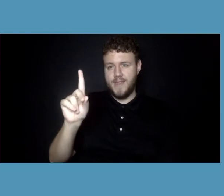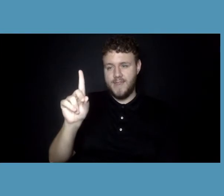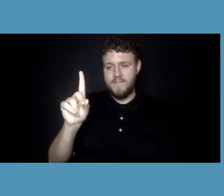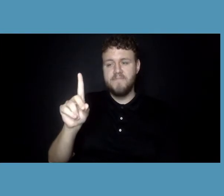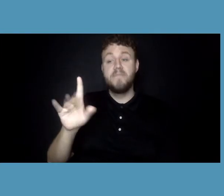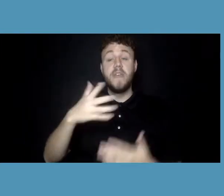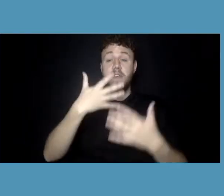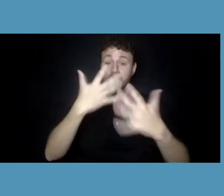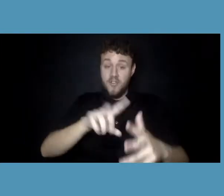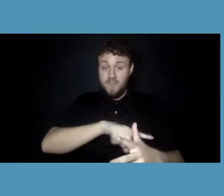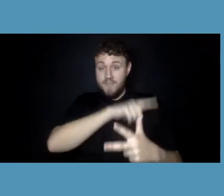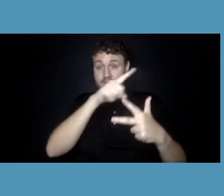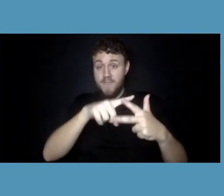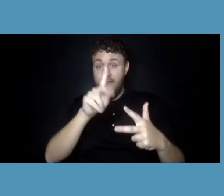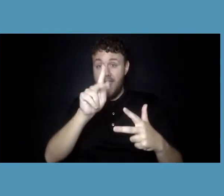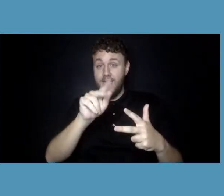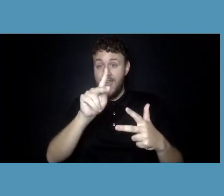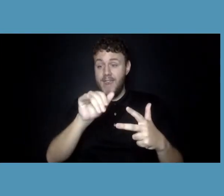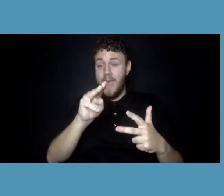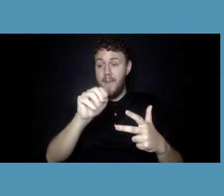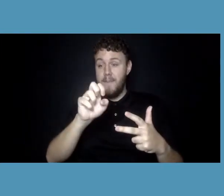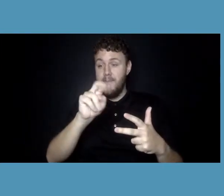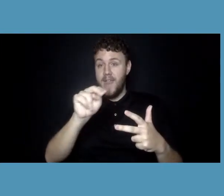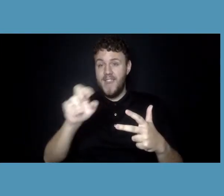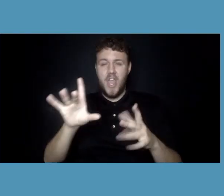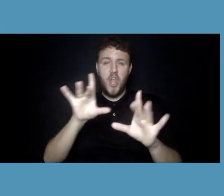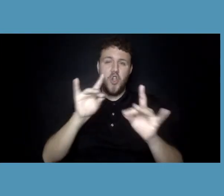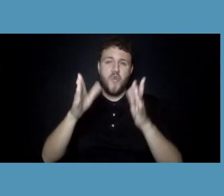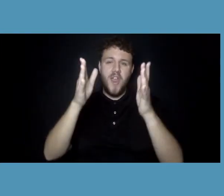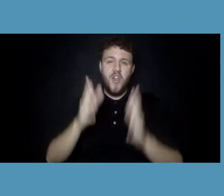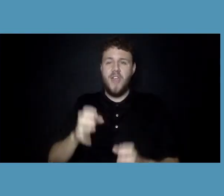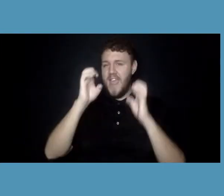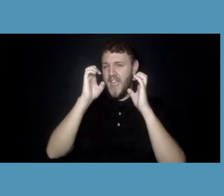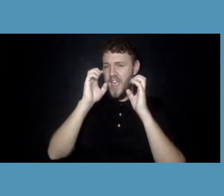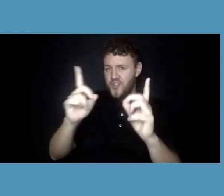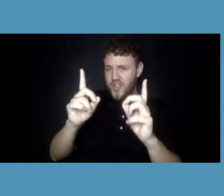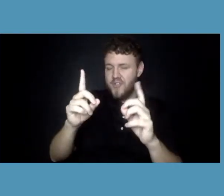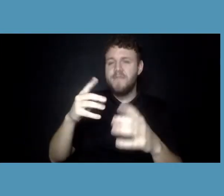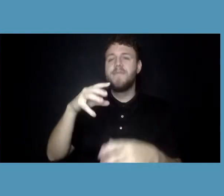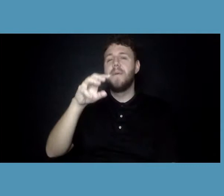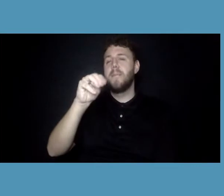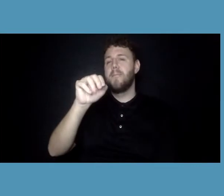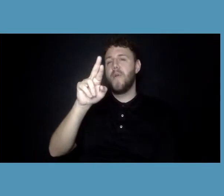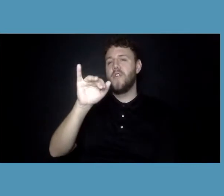curator of education at the North Carolina Maritime Museum at Southport in Southport,